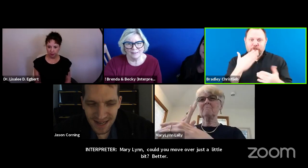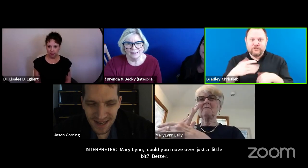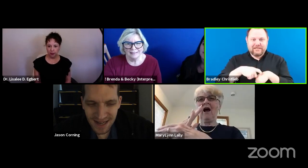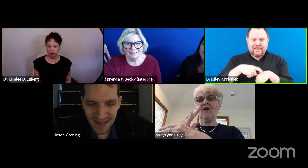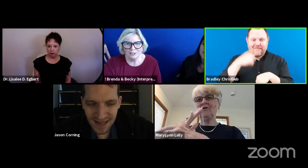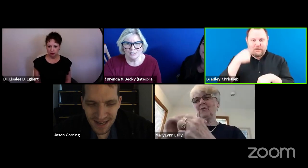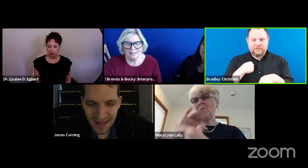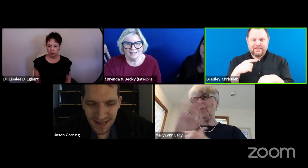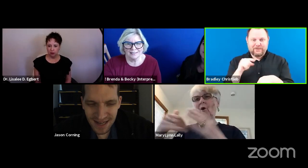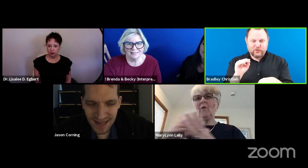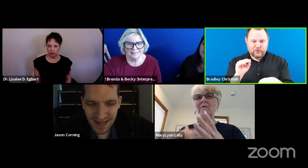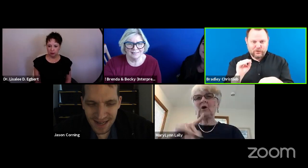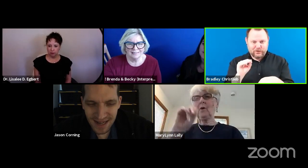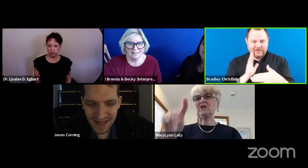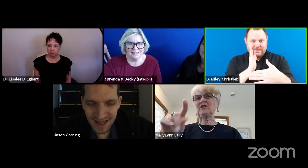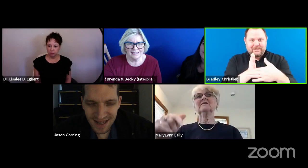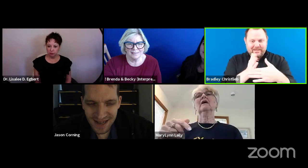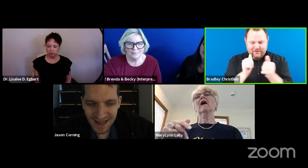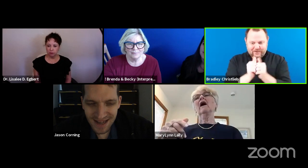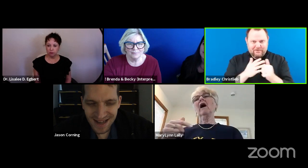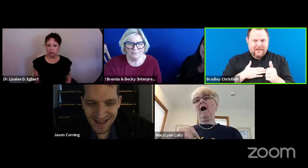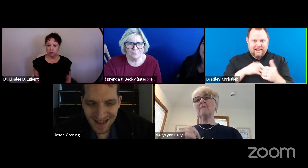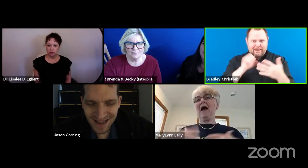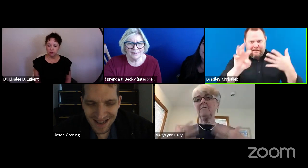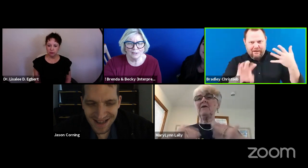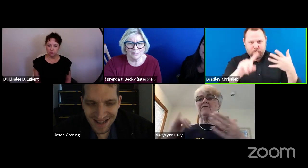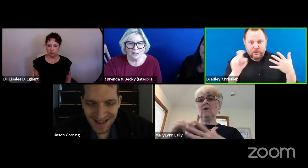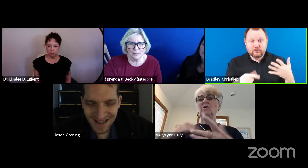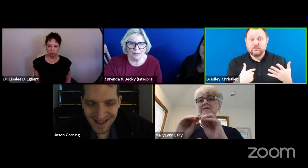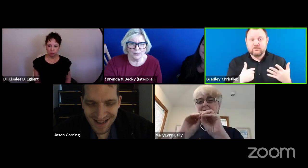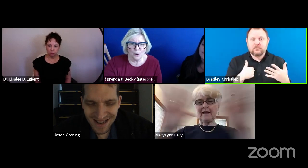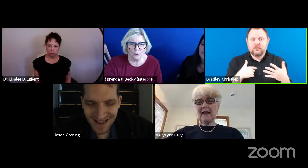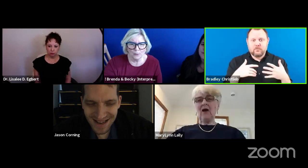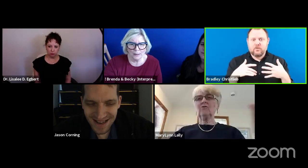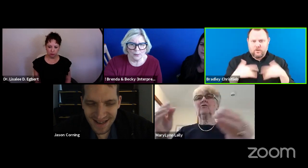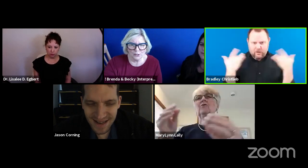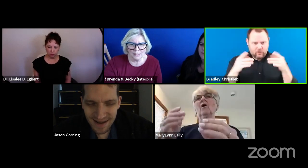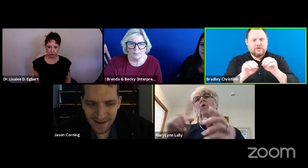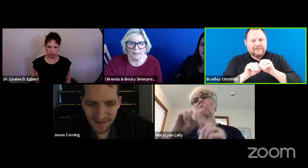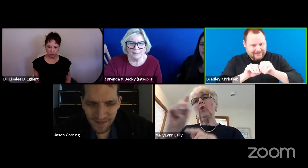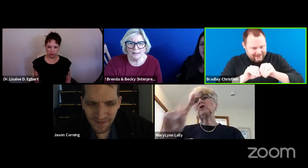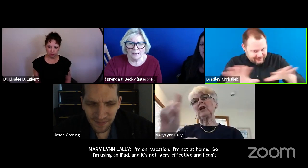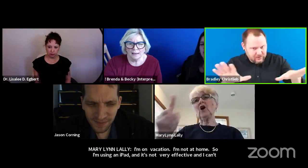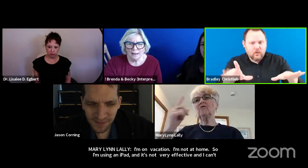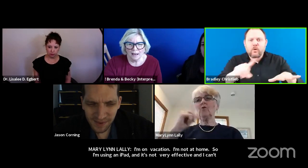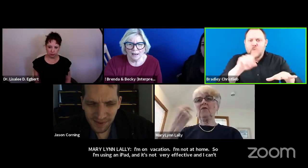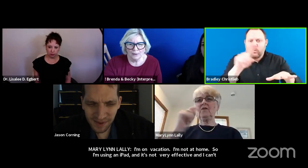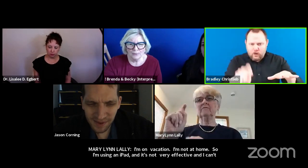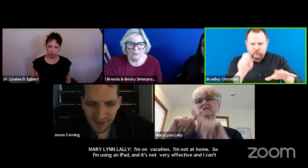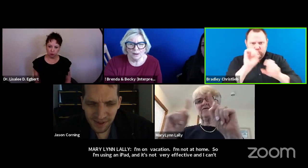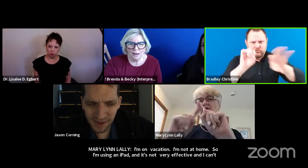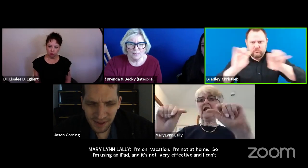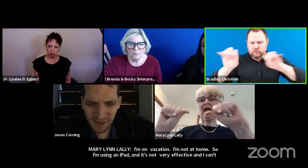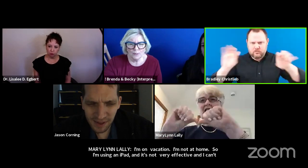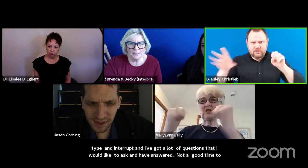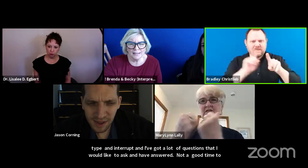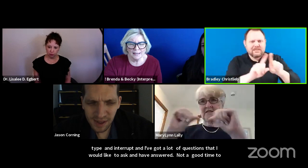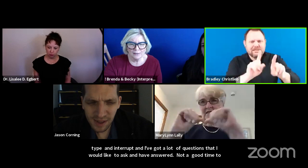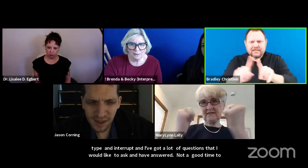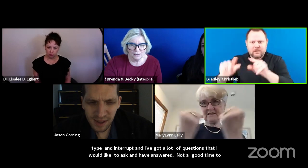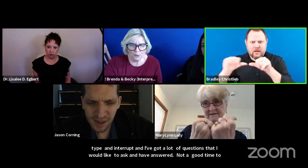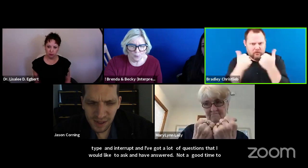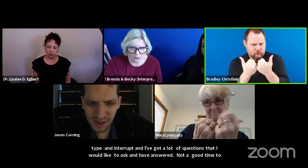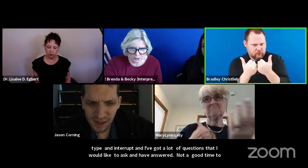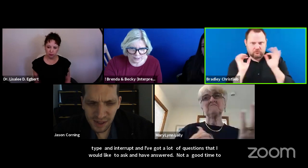Not a good time to bother you all with my questions, but I want to send the questionnaires